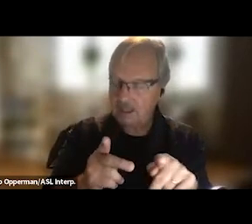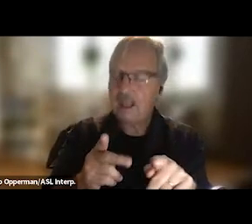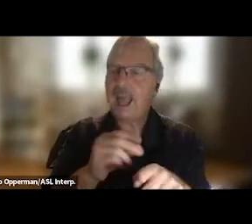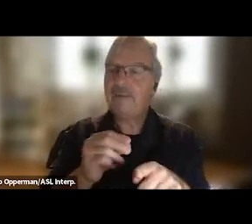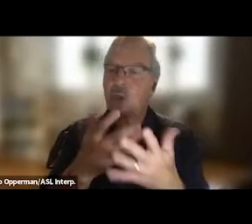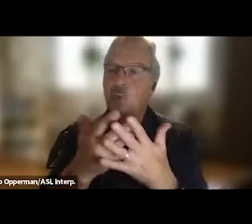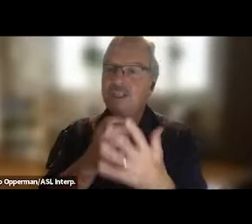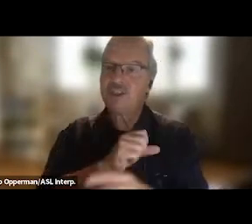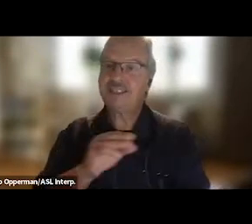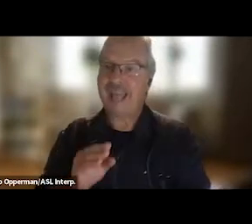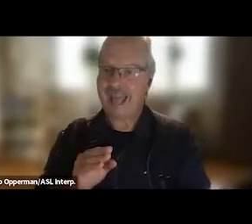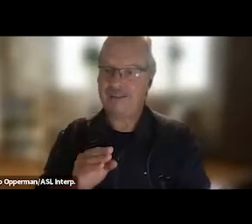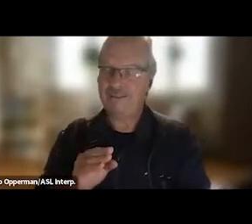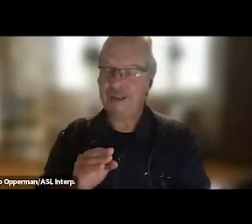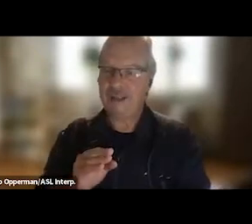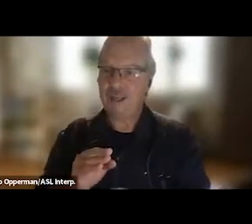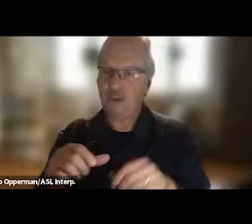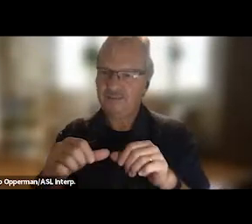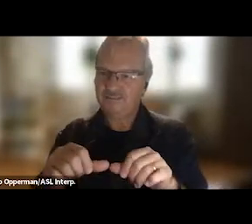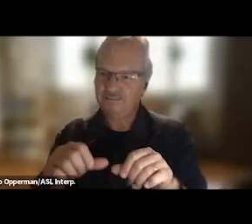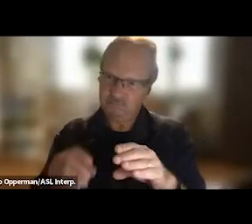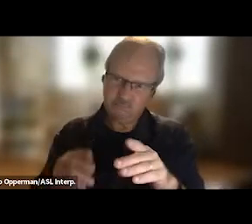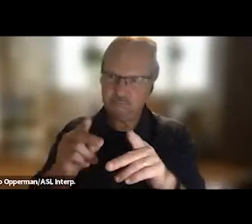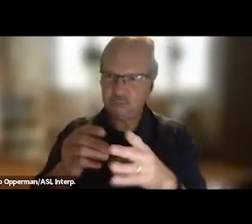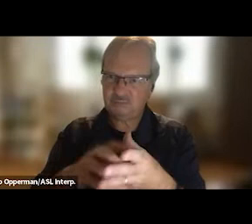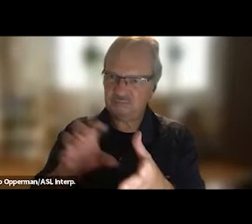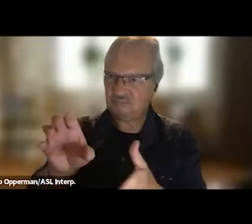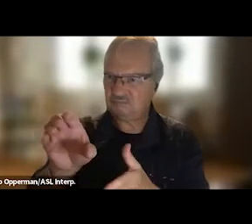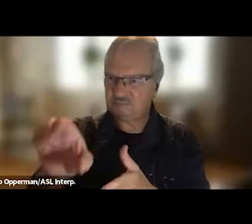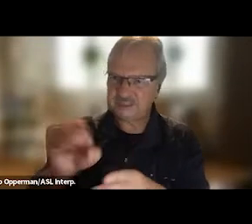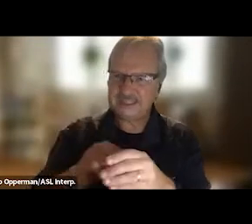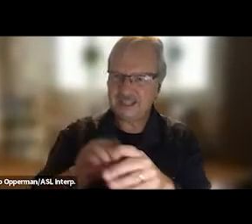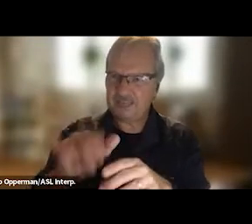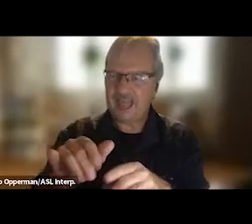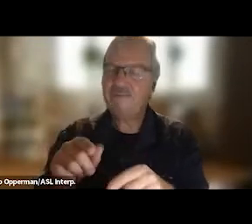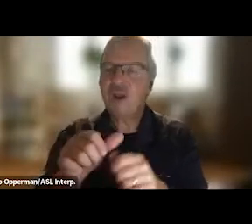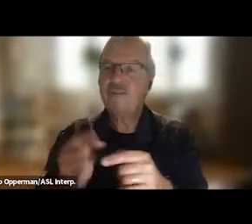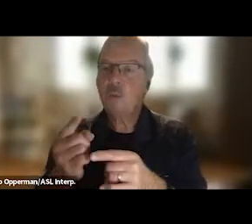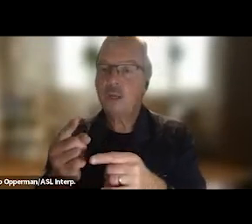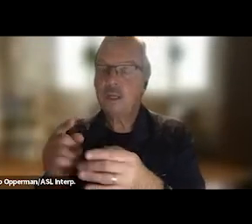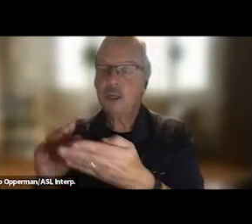We invested in this education for everybody, including our community partners.